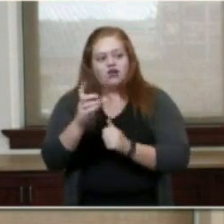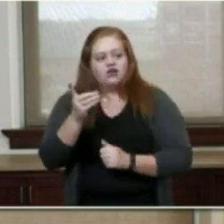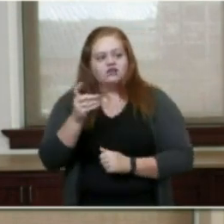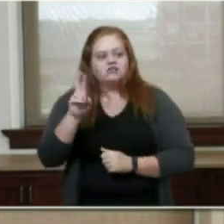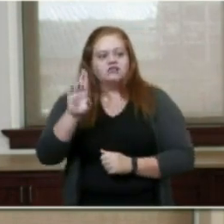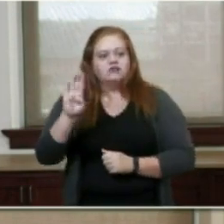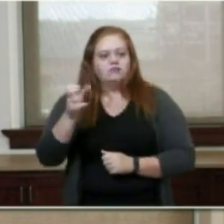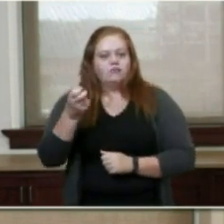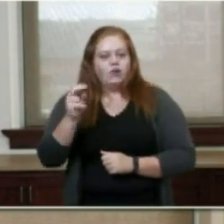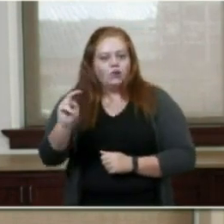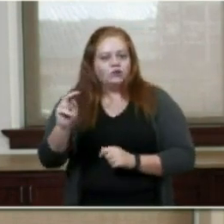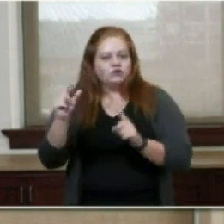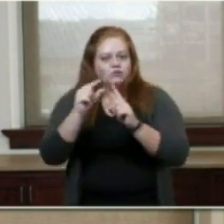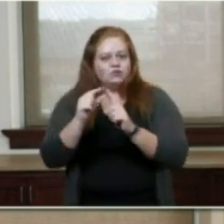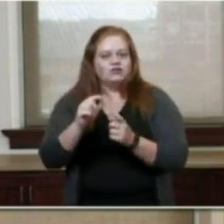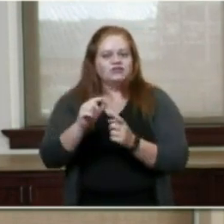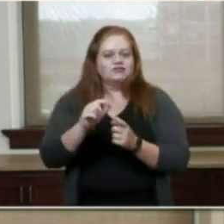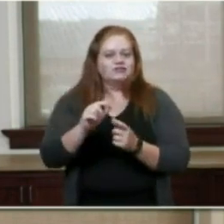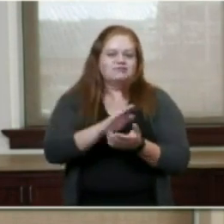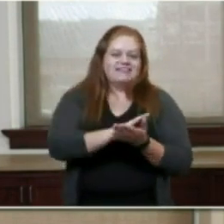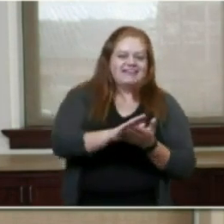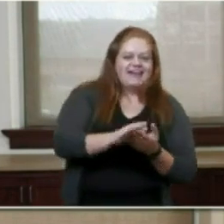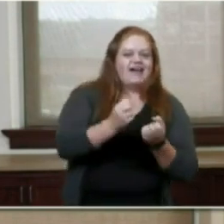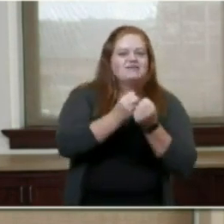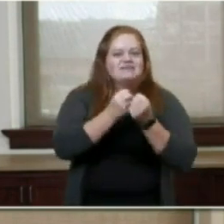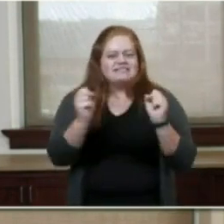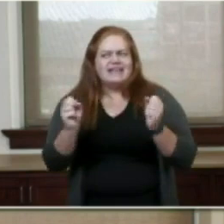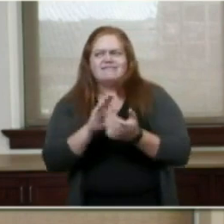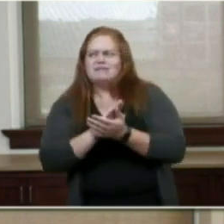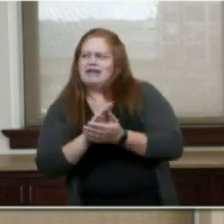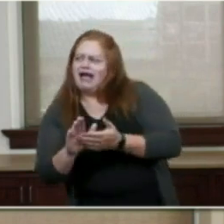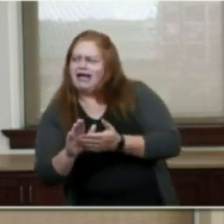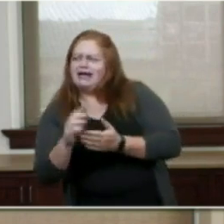uh, words be kind be safe and be kind. Hope I said that right. She says it's